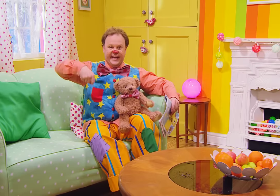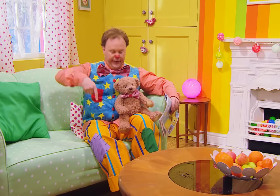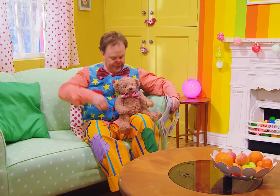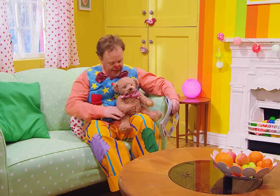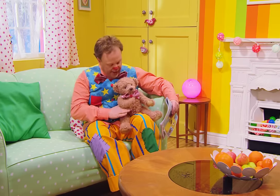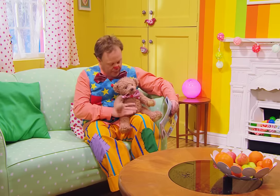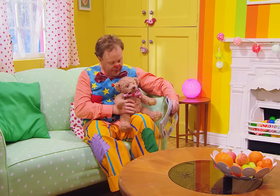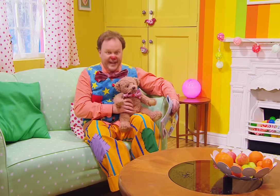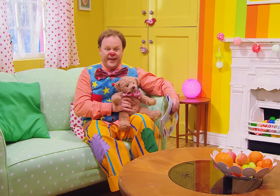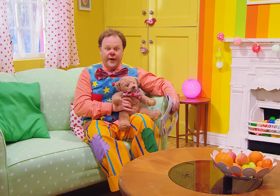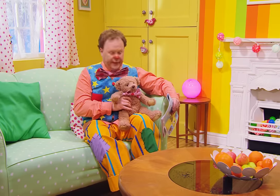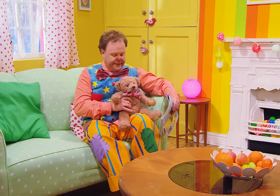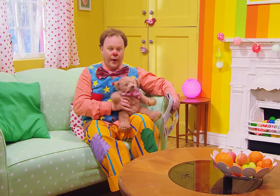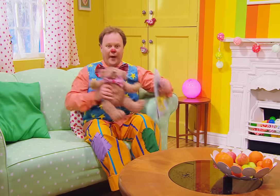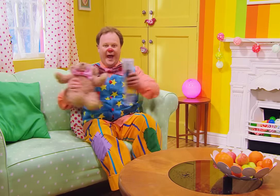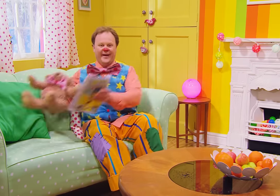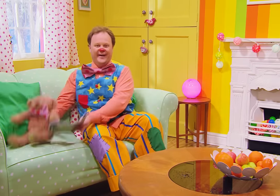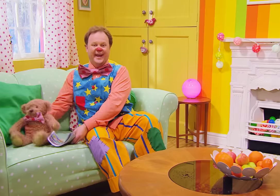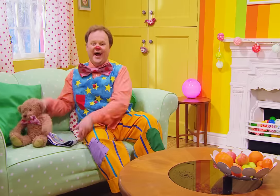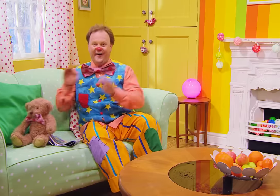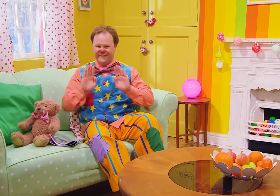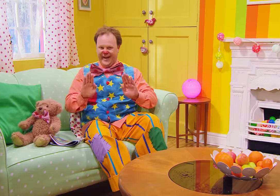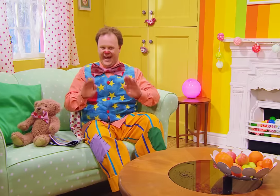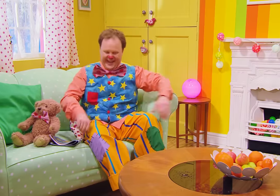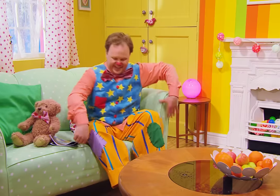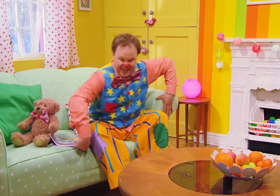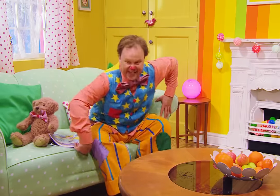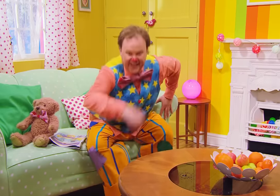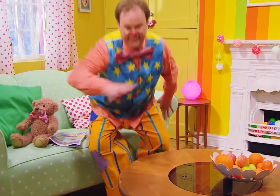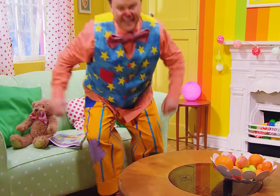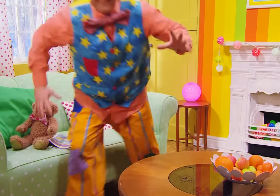oh no what are we gonna do oh hang on oh wait